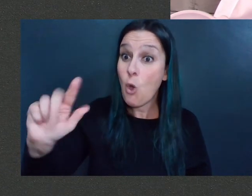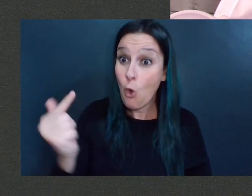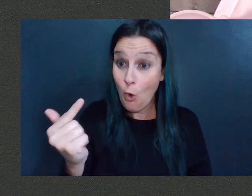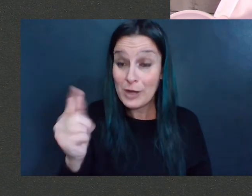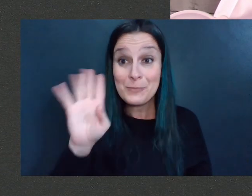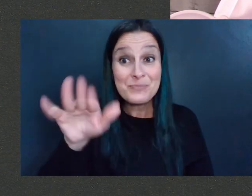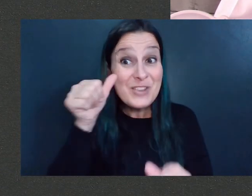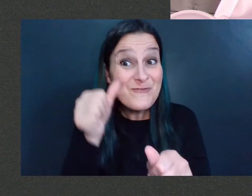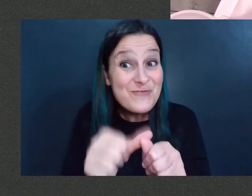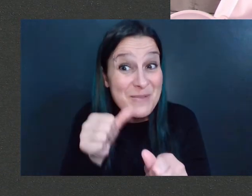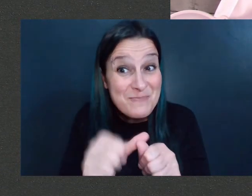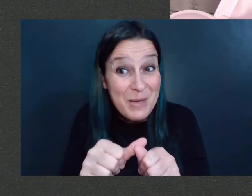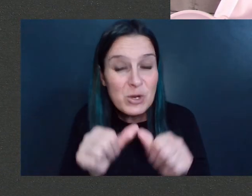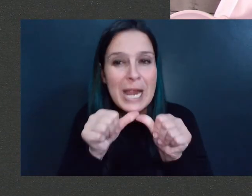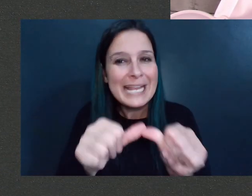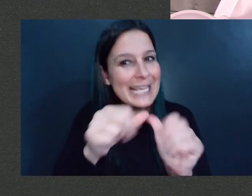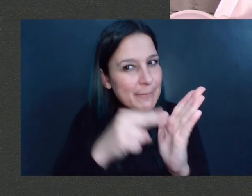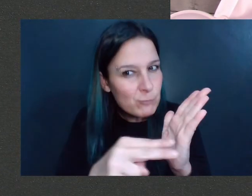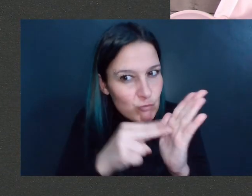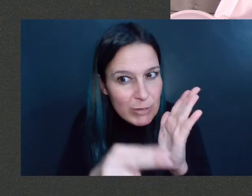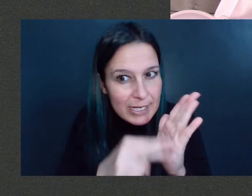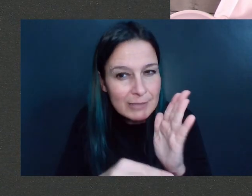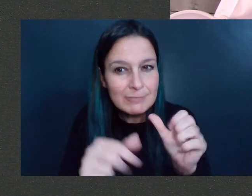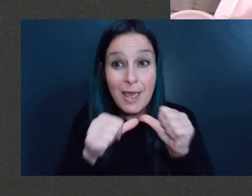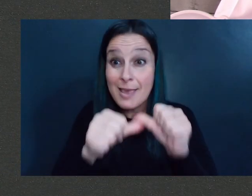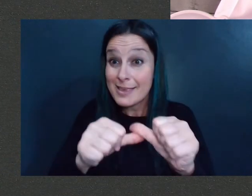And remember, keep reading, keep learning